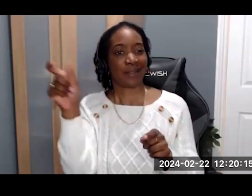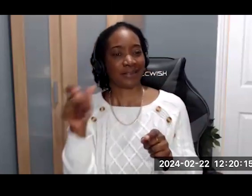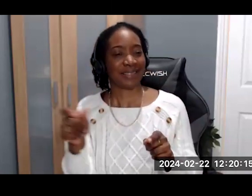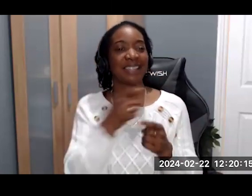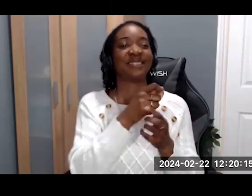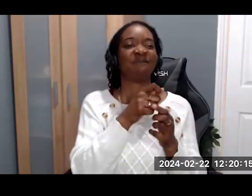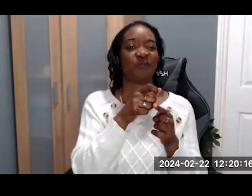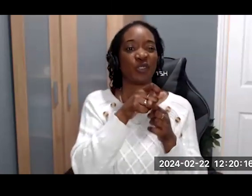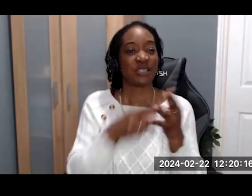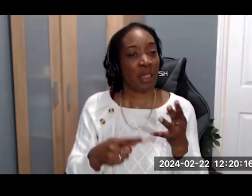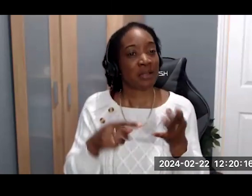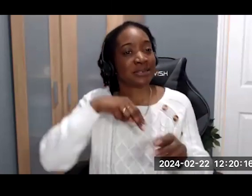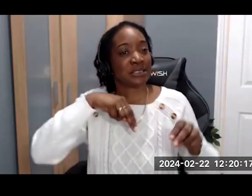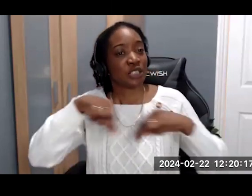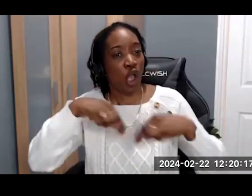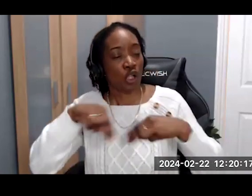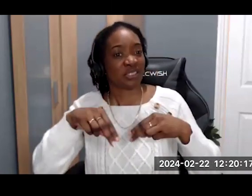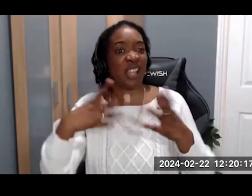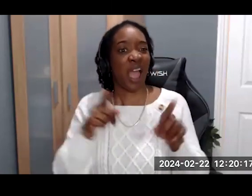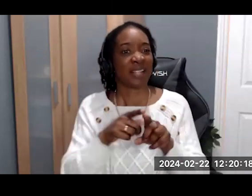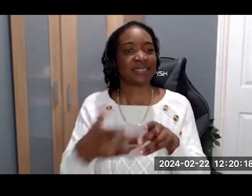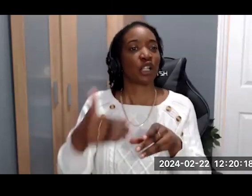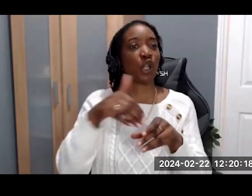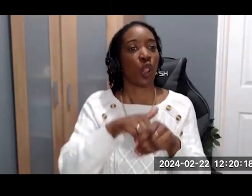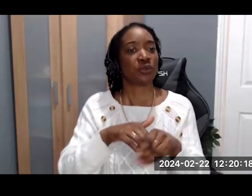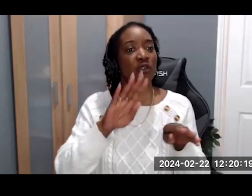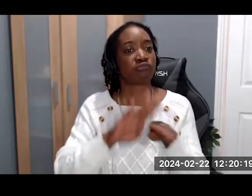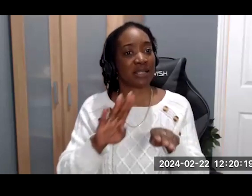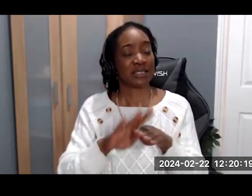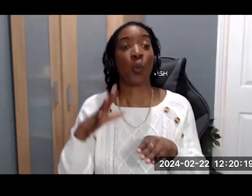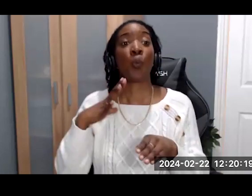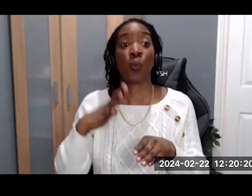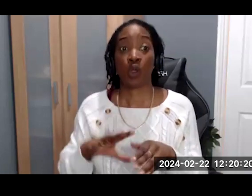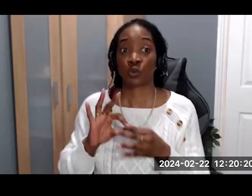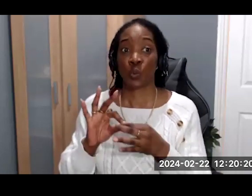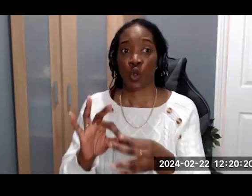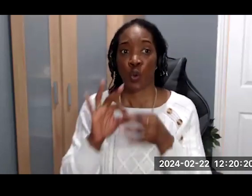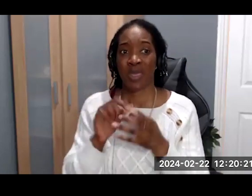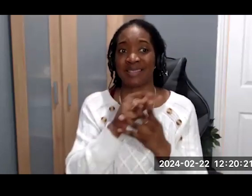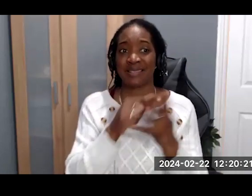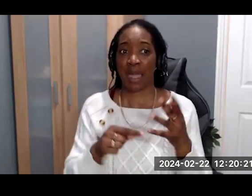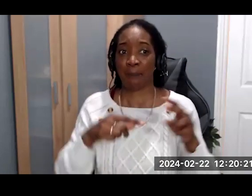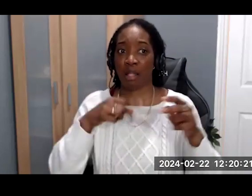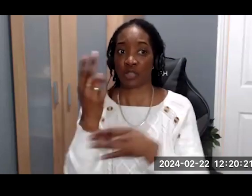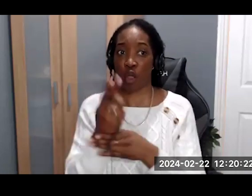practice we are seeking to work with disabled artists or with disabled led programs across